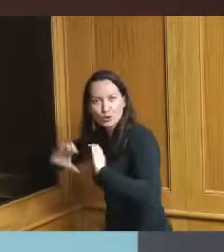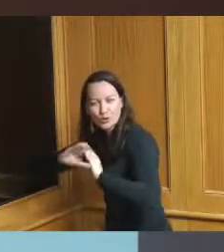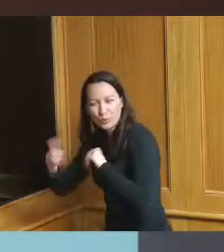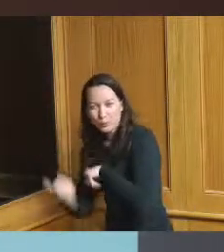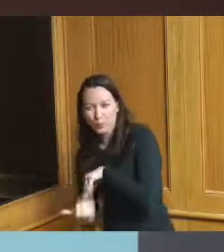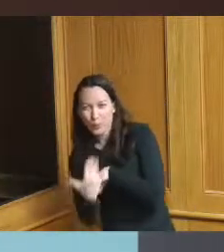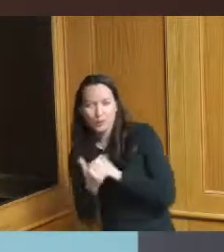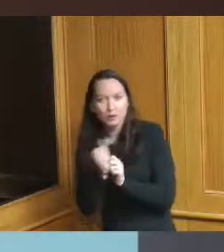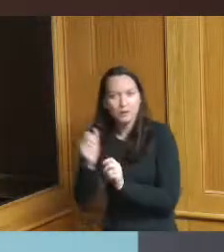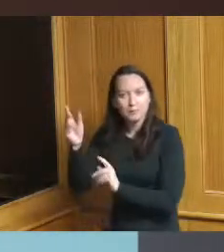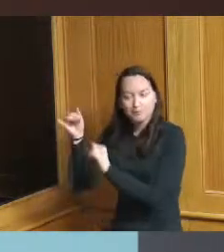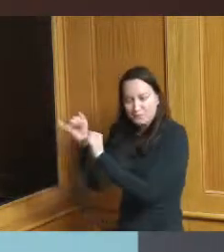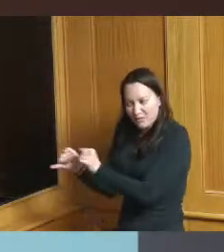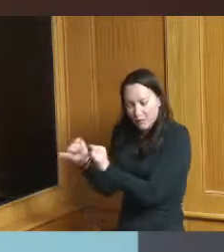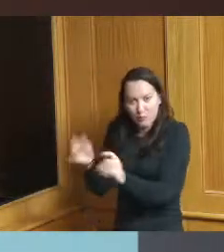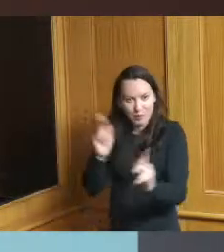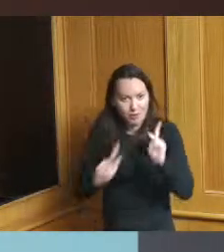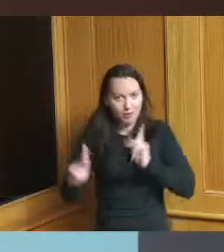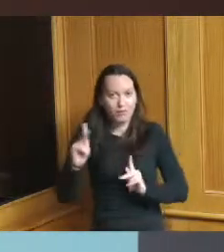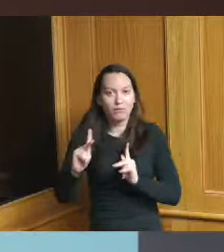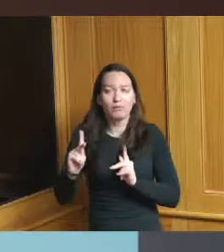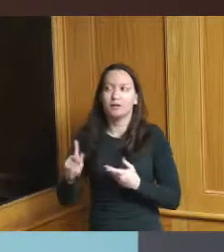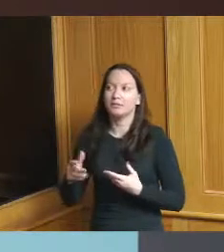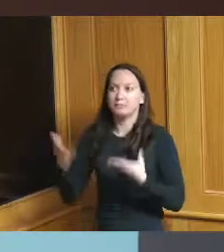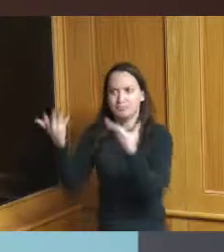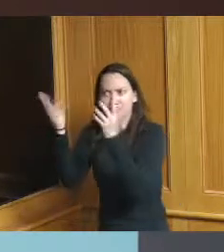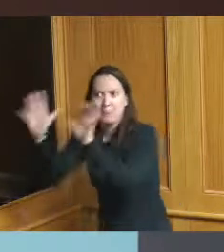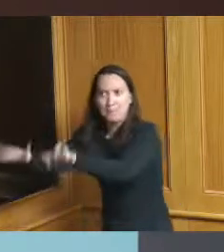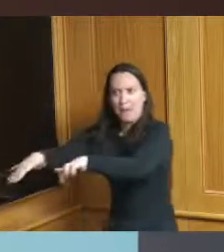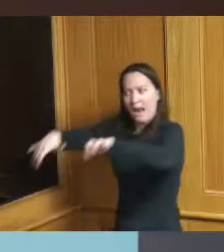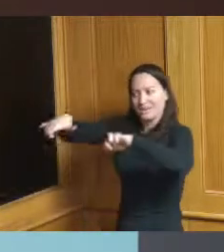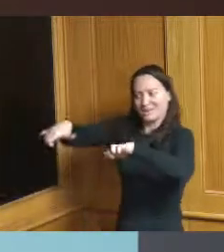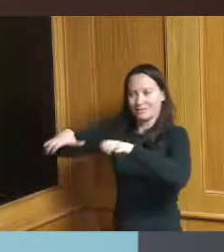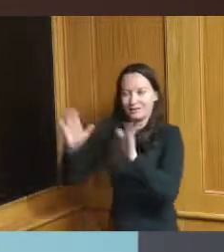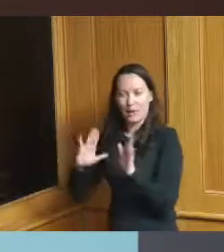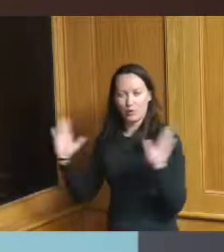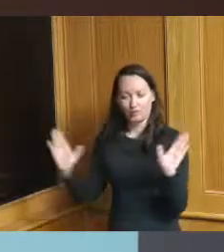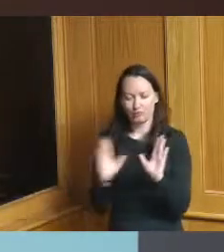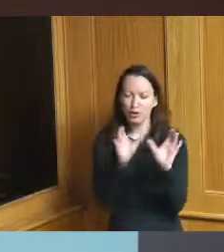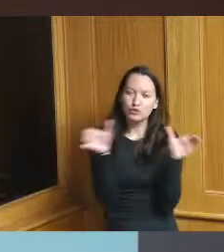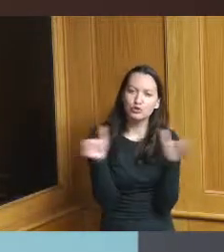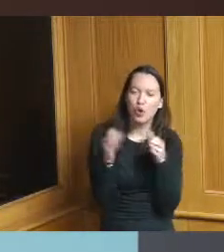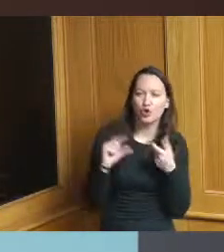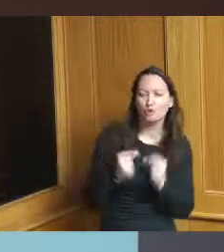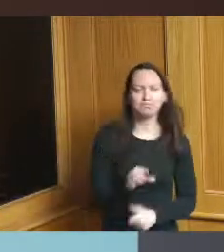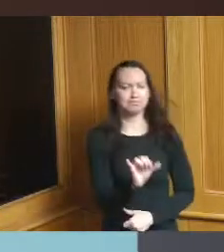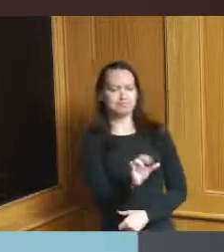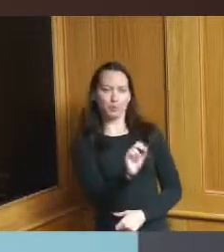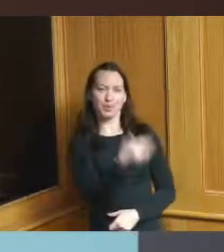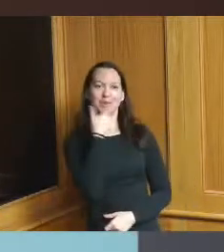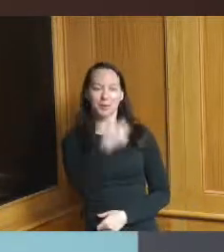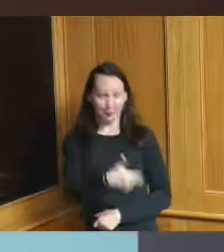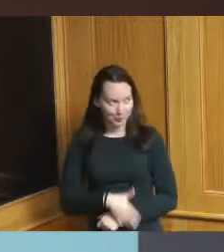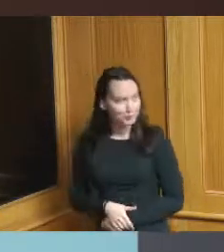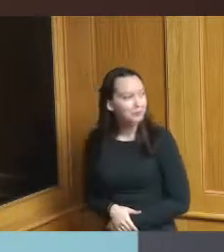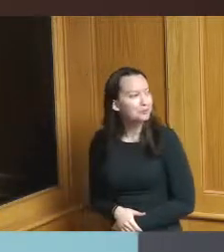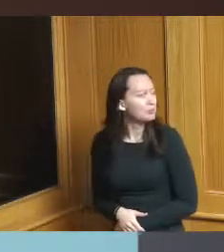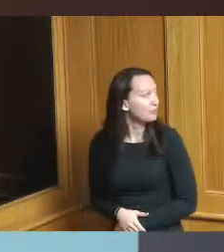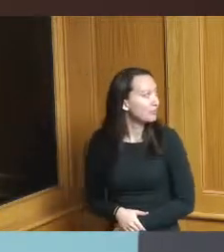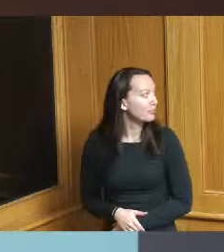individuals and go from you know the masses to small groups thank you sure so I think you